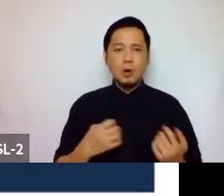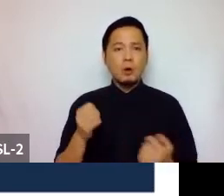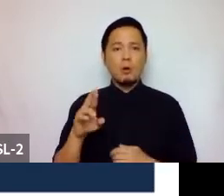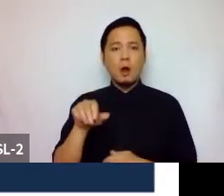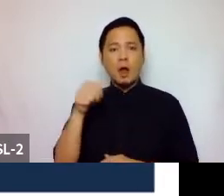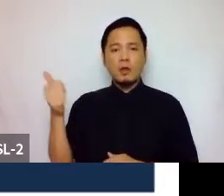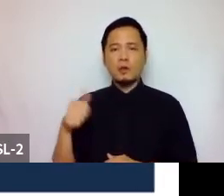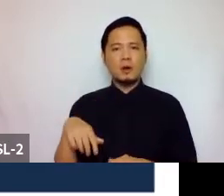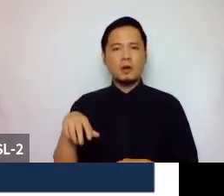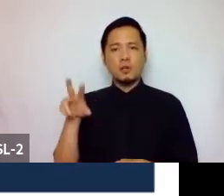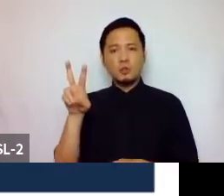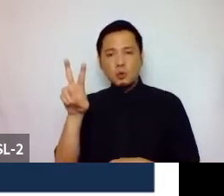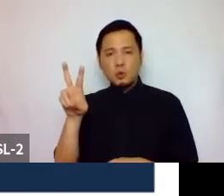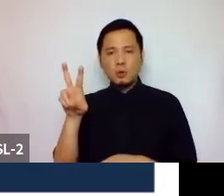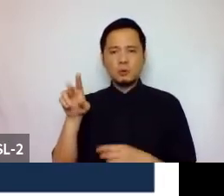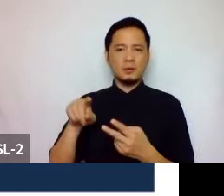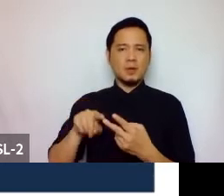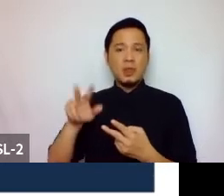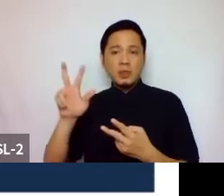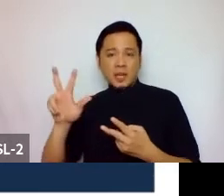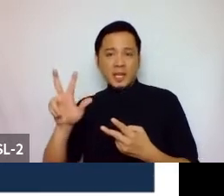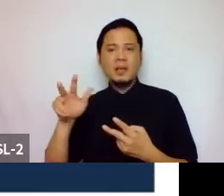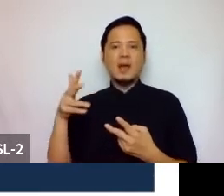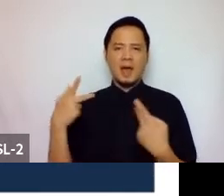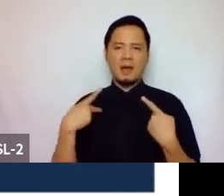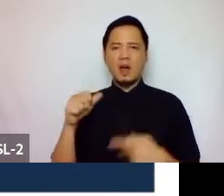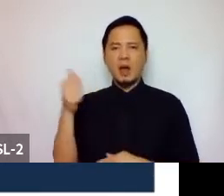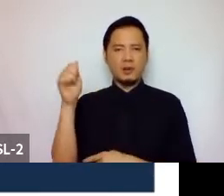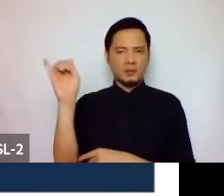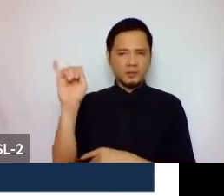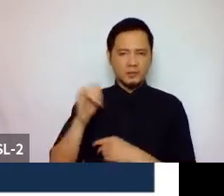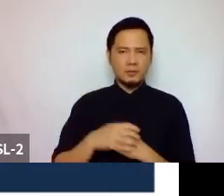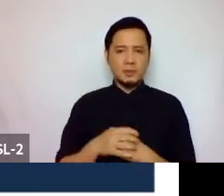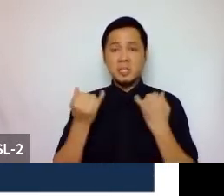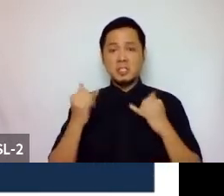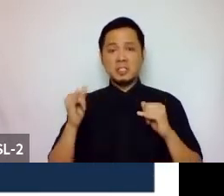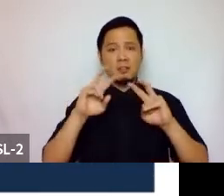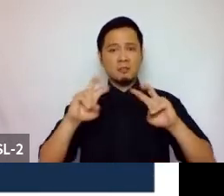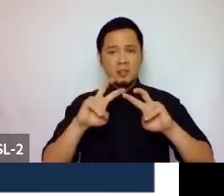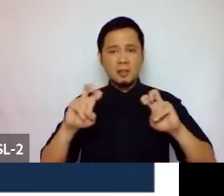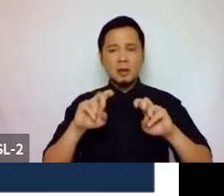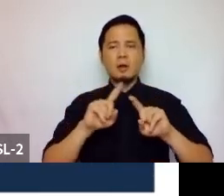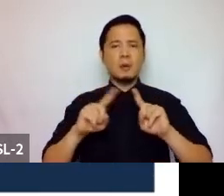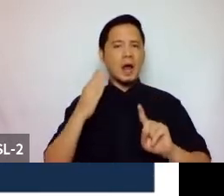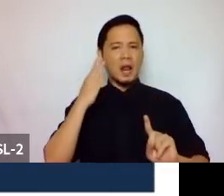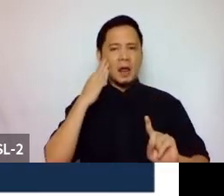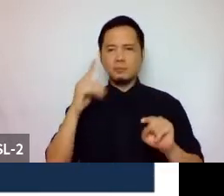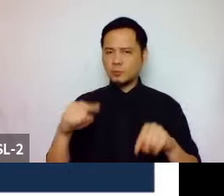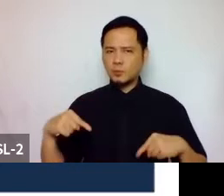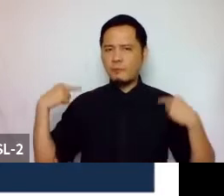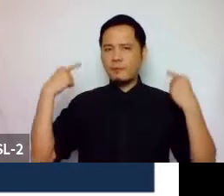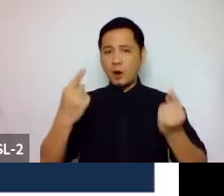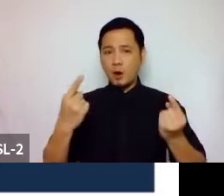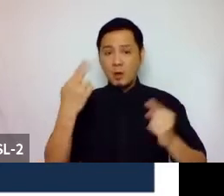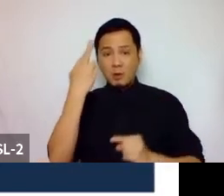and there are two that are still being studied but so far there’s no case here that is caused by the vaccine.